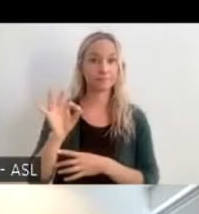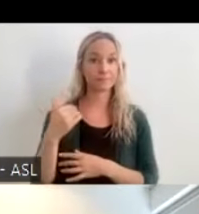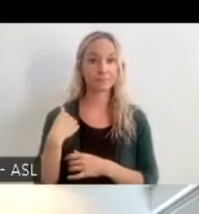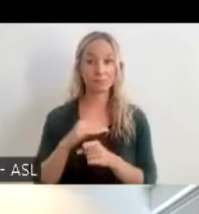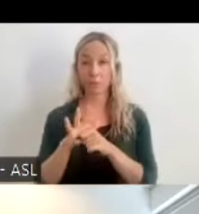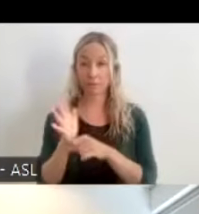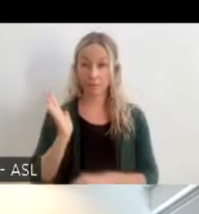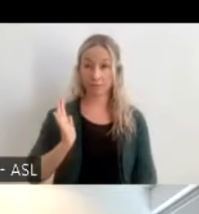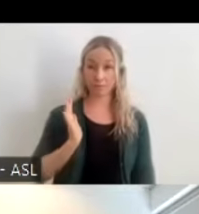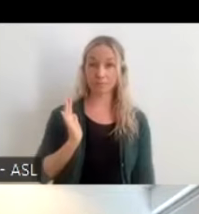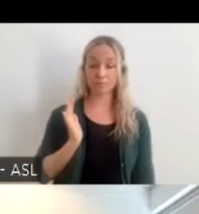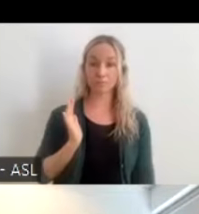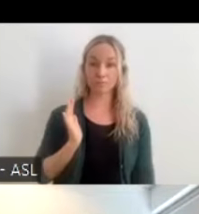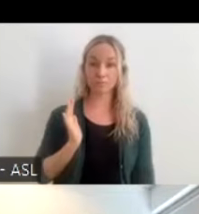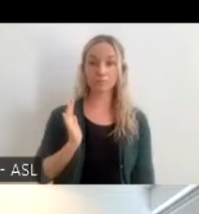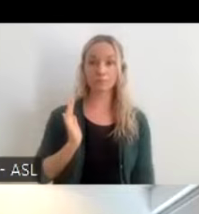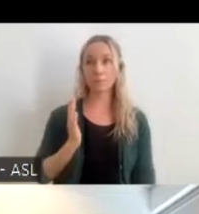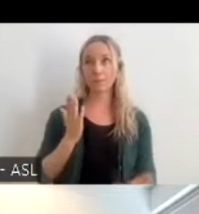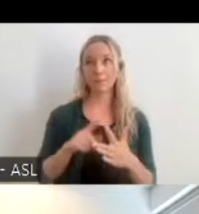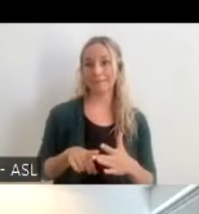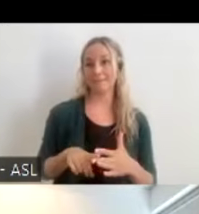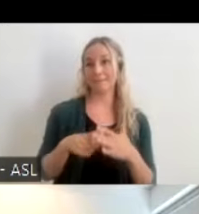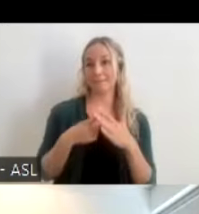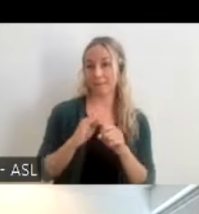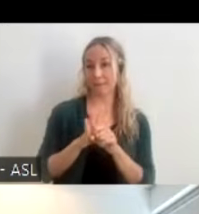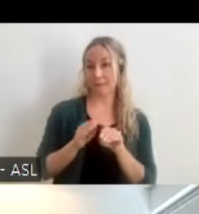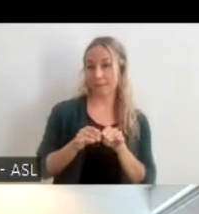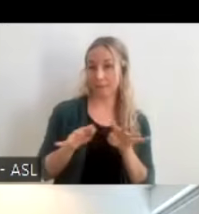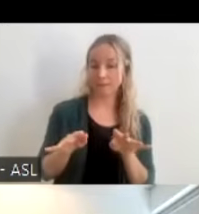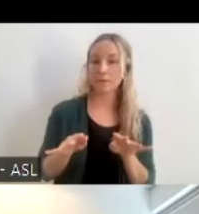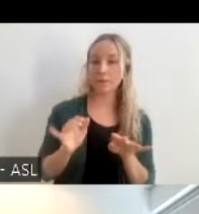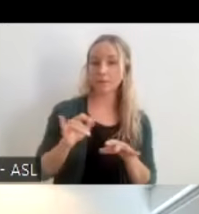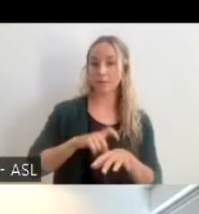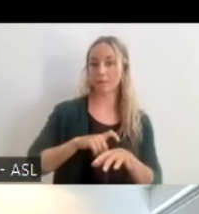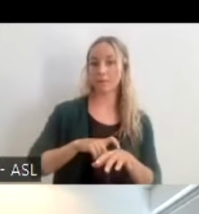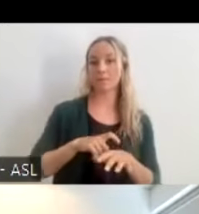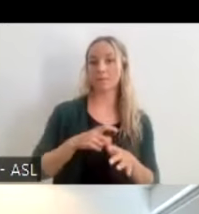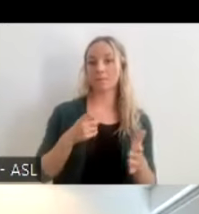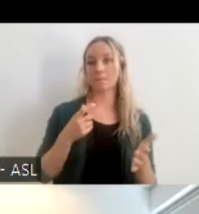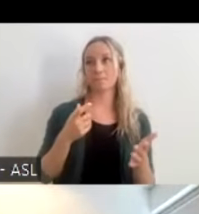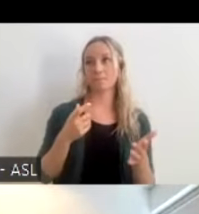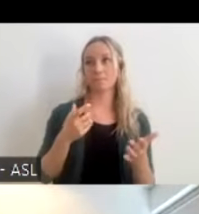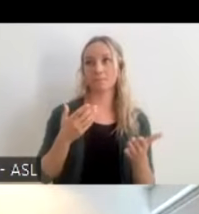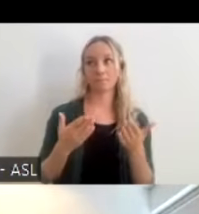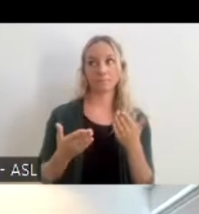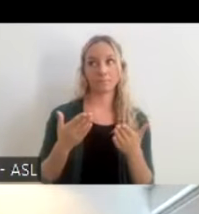and maybe a disclosure is made somewhere down the road or he or she is applying for a job and there's some type of